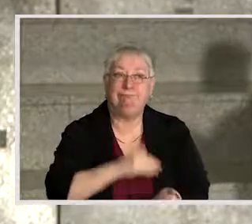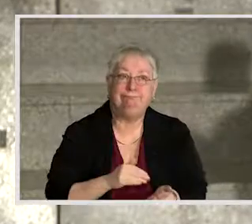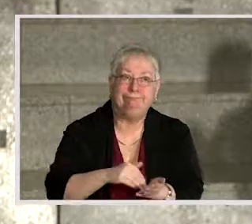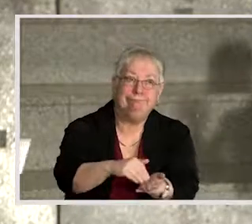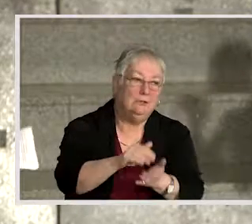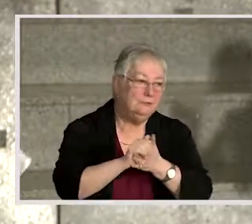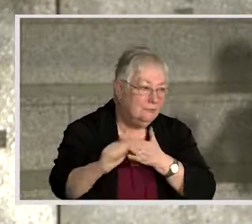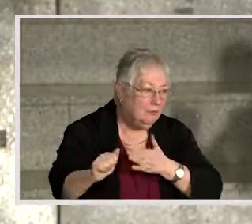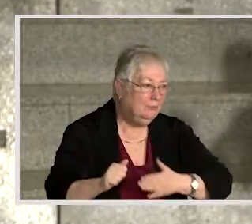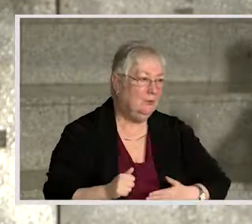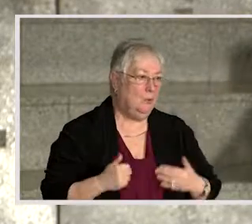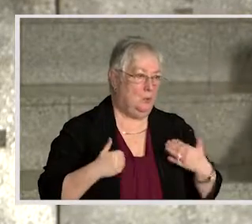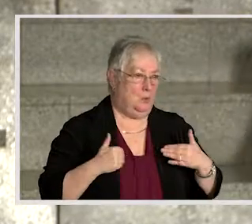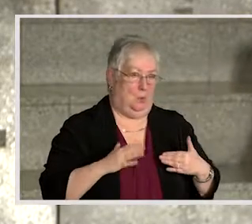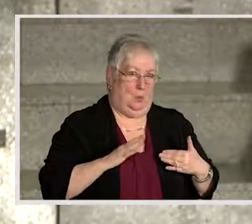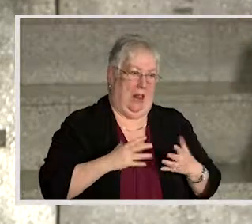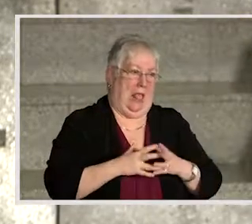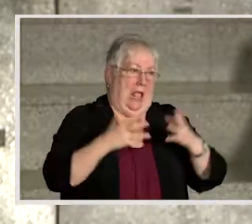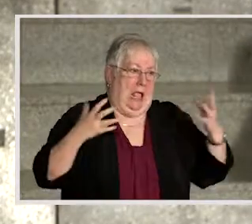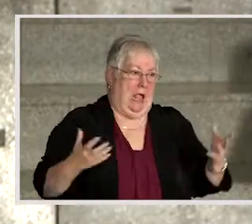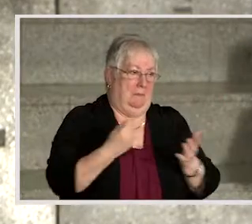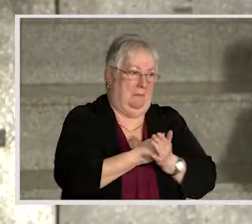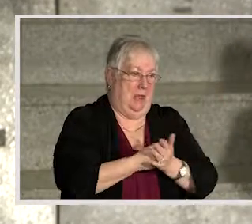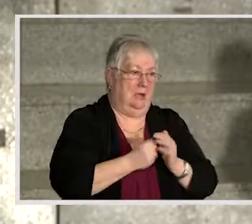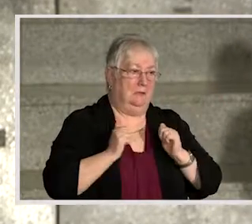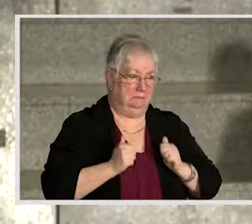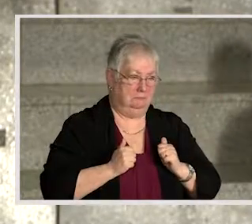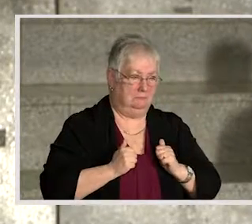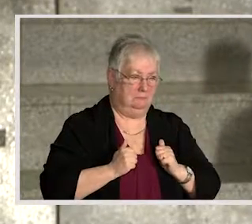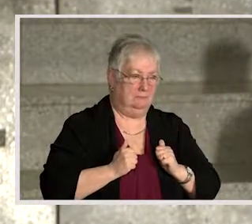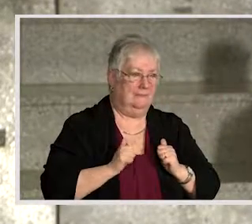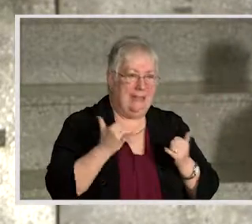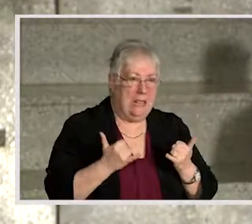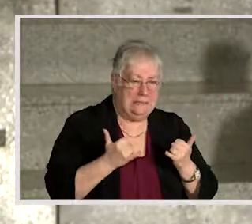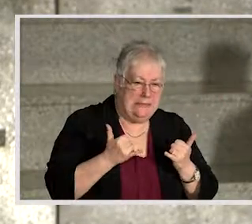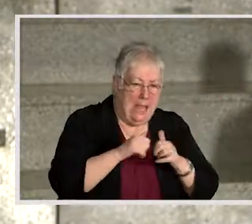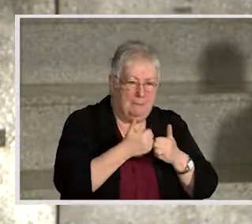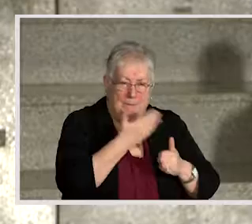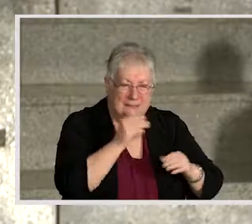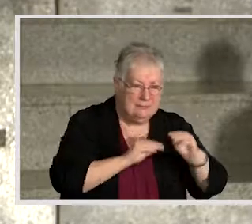AND PART OF WHAT THE AGENCY DIRECTORS HAVE BEEN DOING THE LAST COUPLE OF MONTHS IS LOOKING